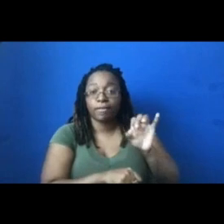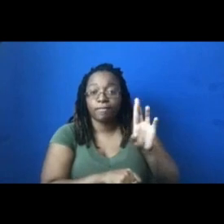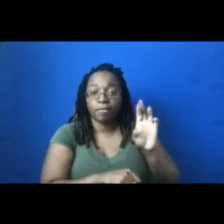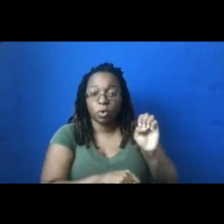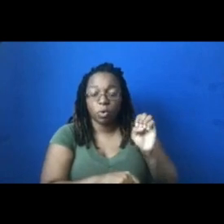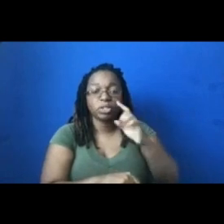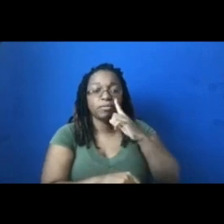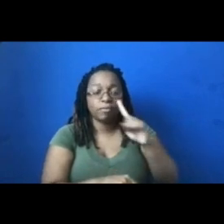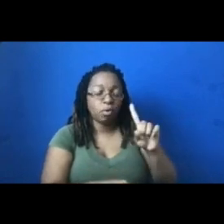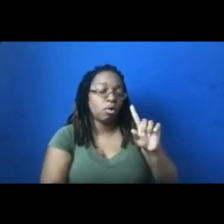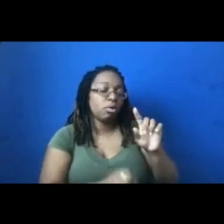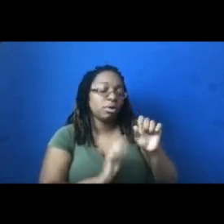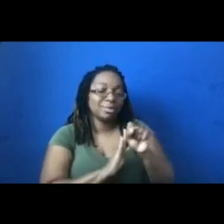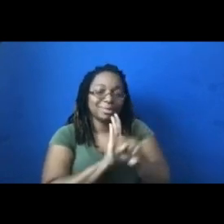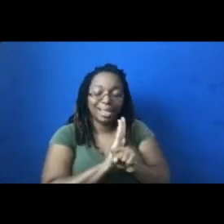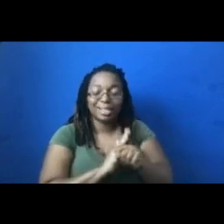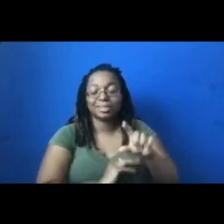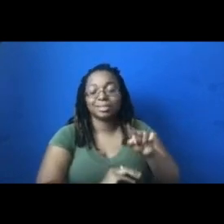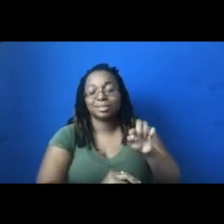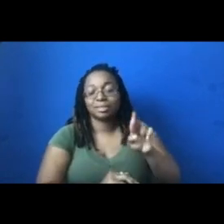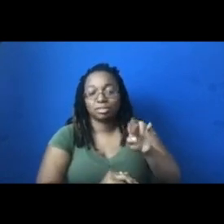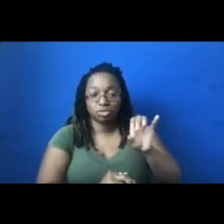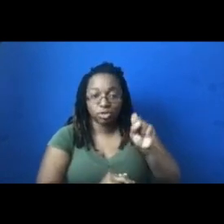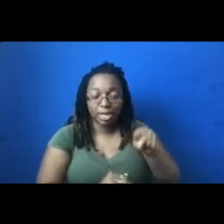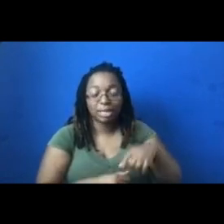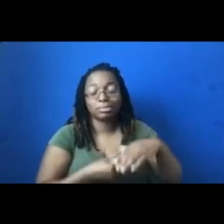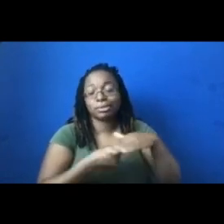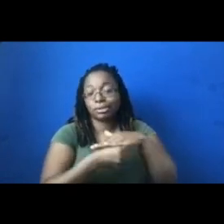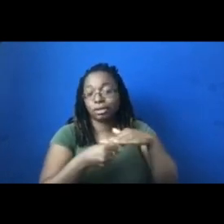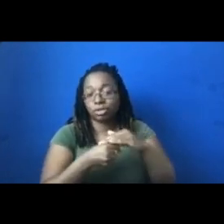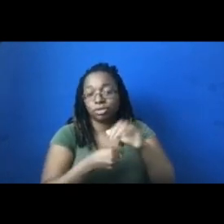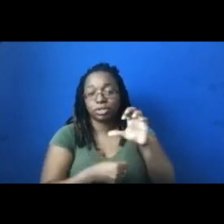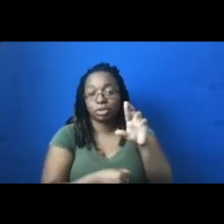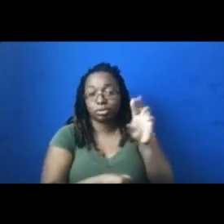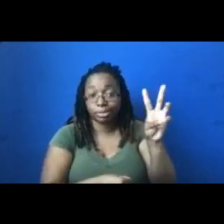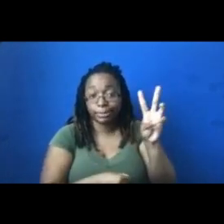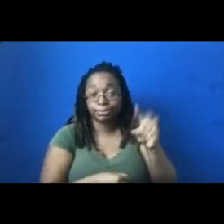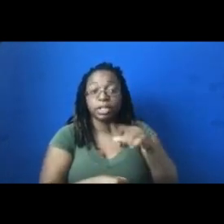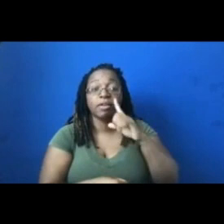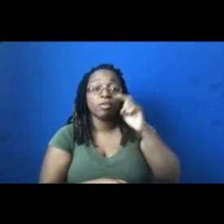their throughout this summer are a series of webinars just like